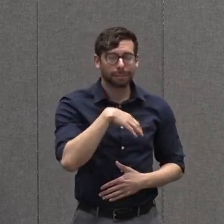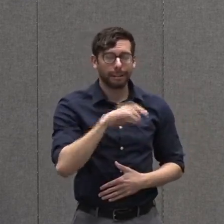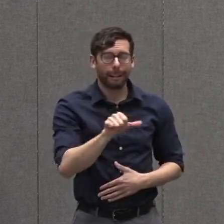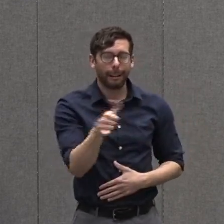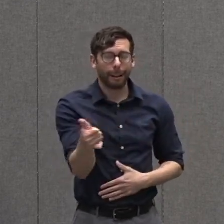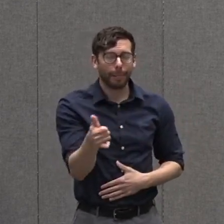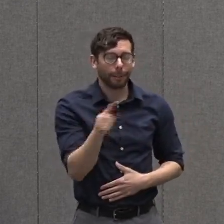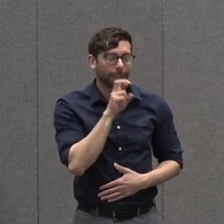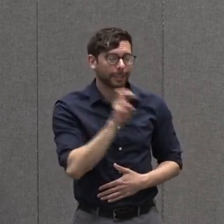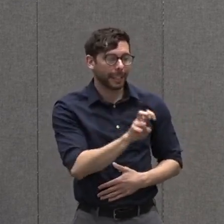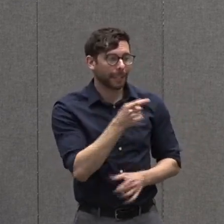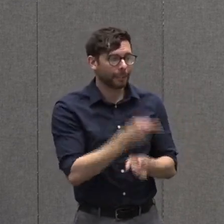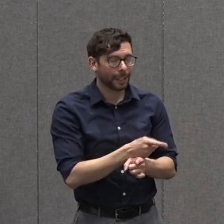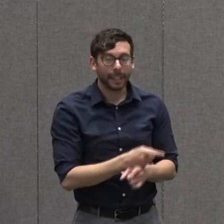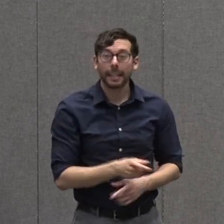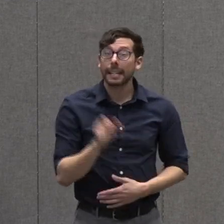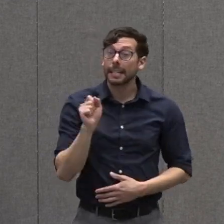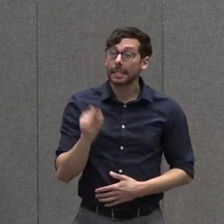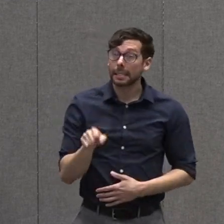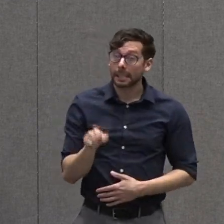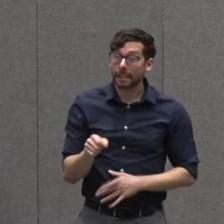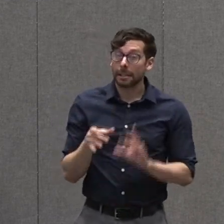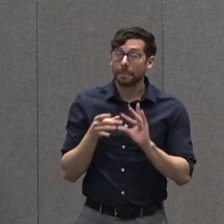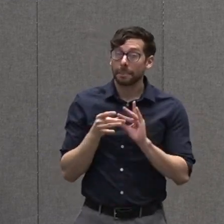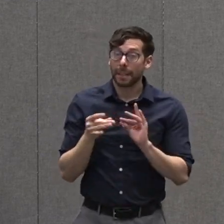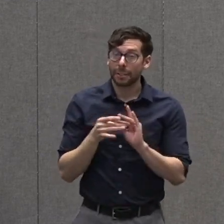I'll mention one other thing before I put this snake away.